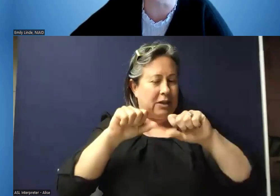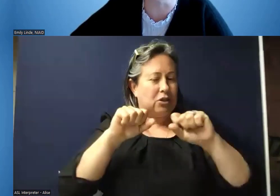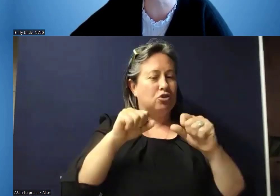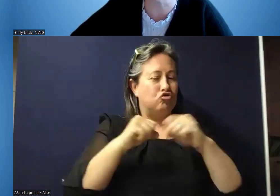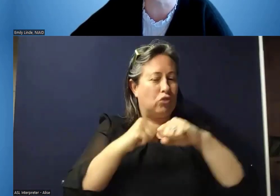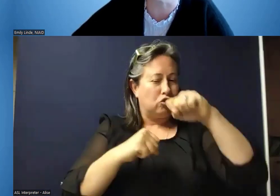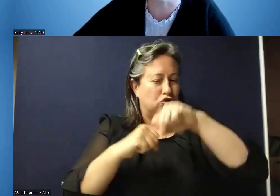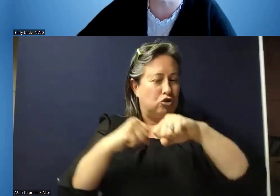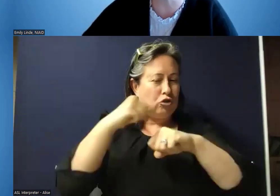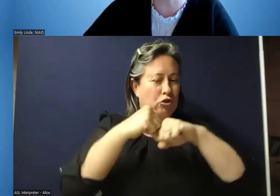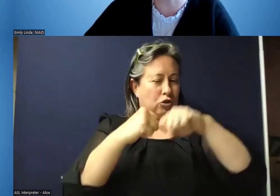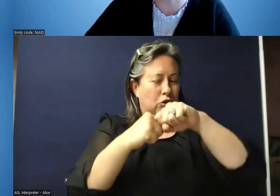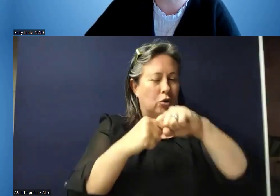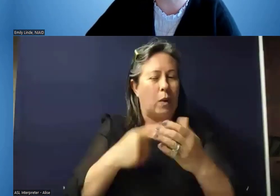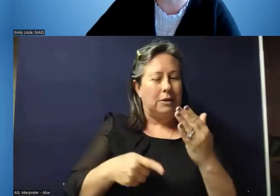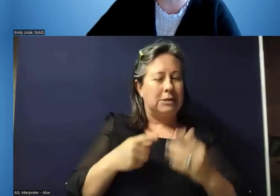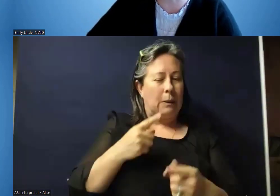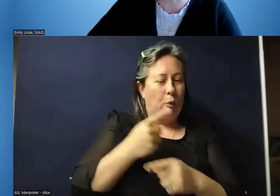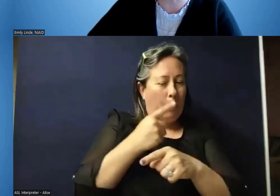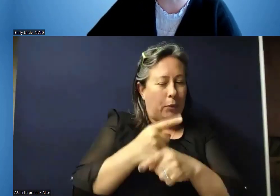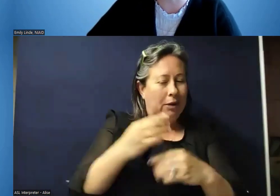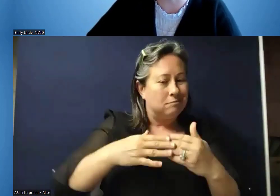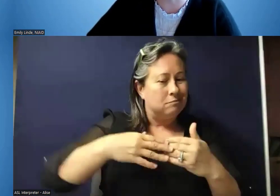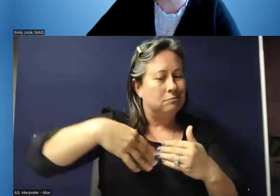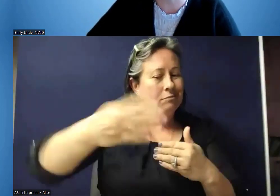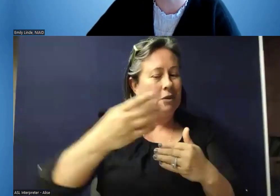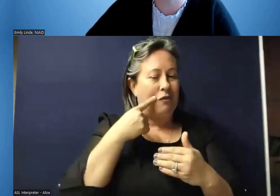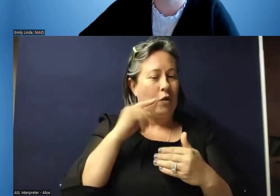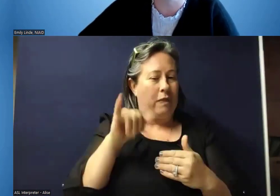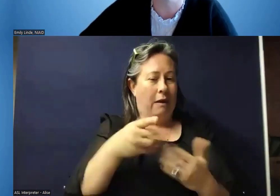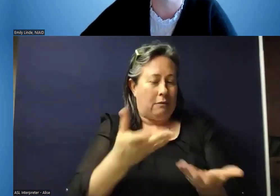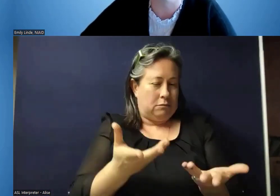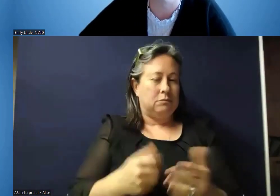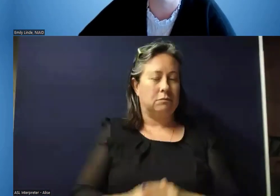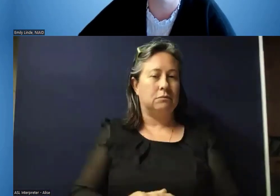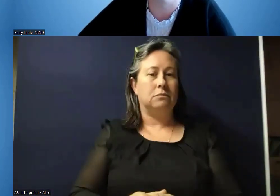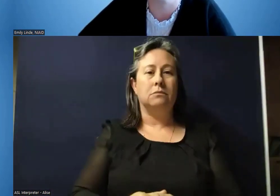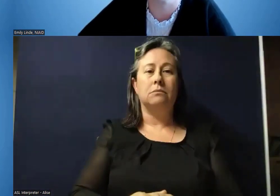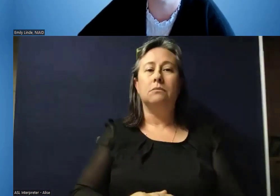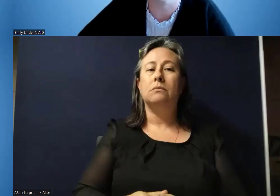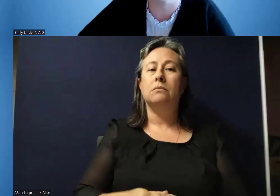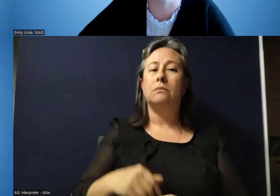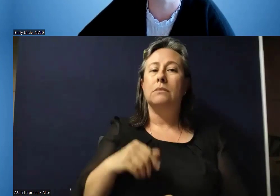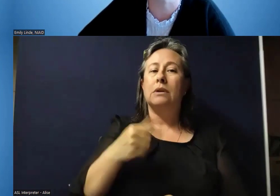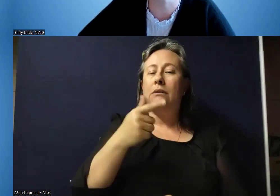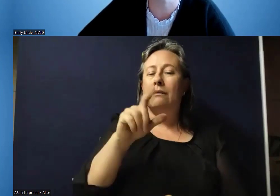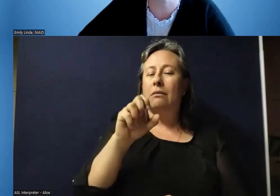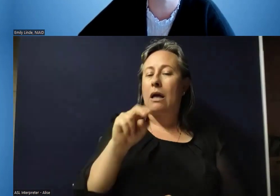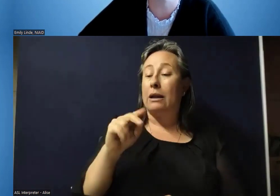and what's appropriate to go forward from that point. Glen McGugan: So if I can, I'll give you an example. Maybe this will help.